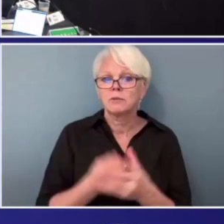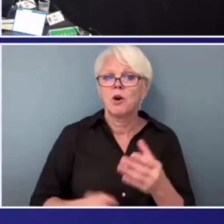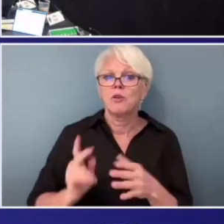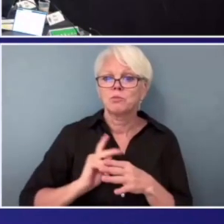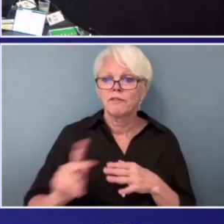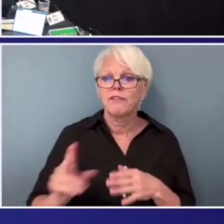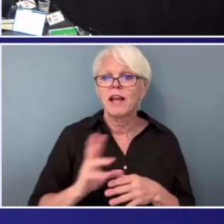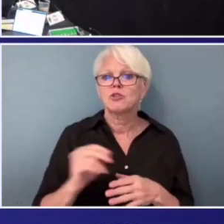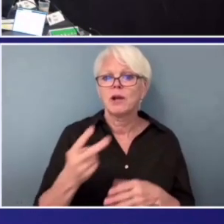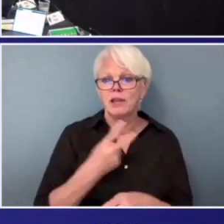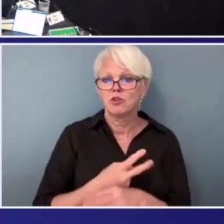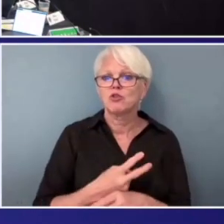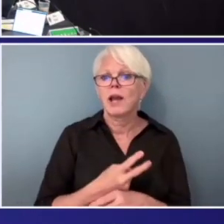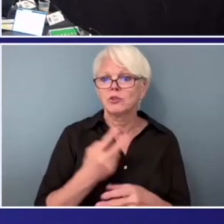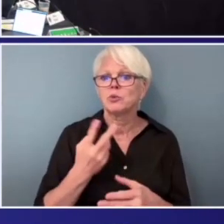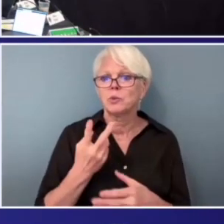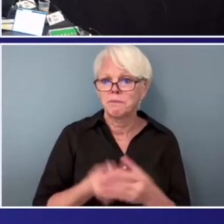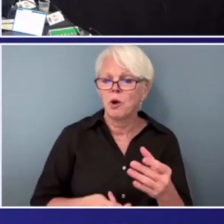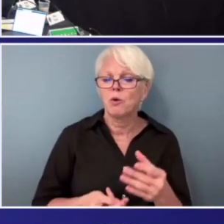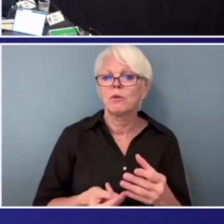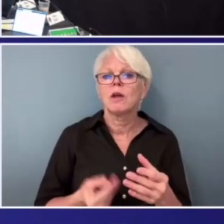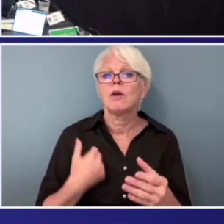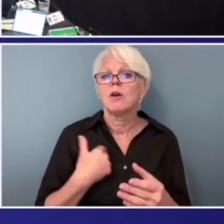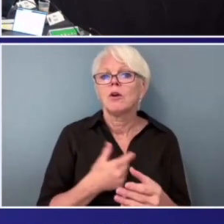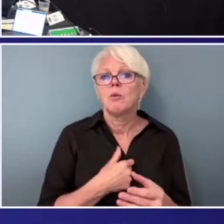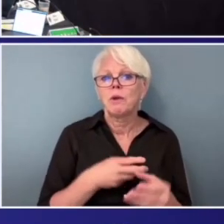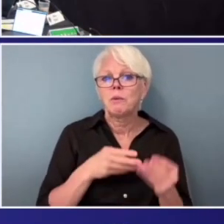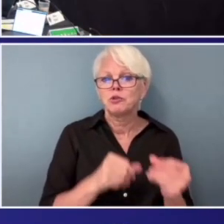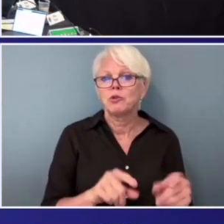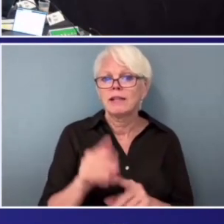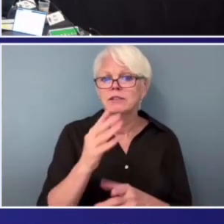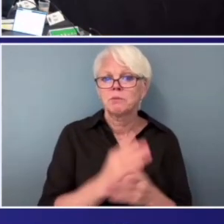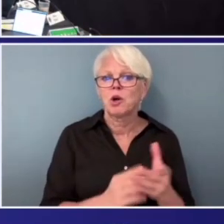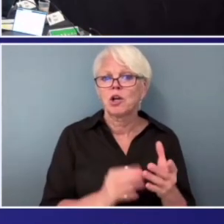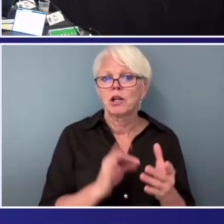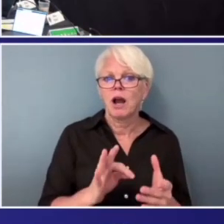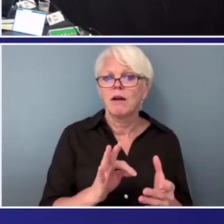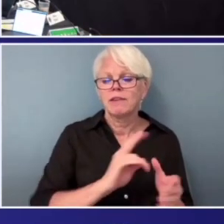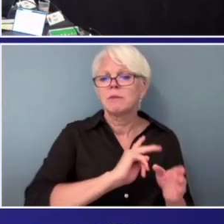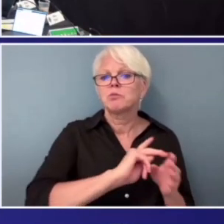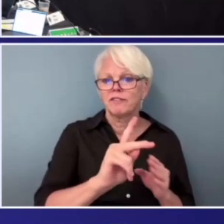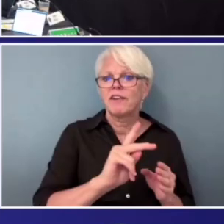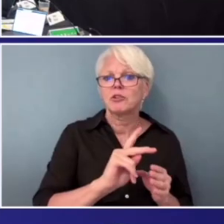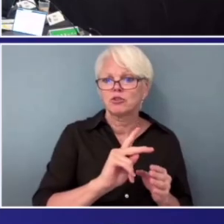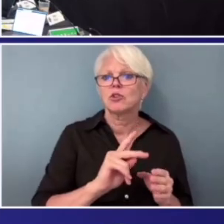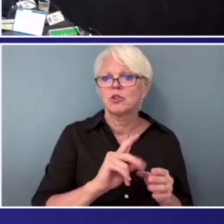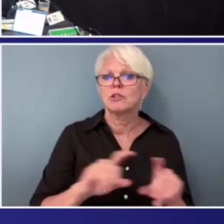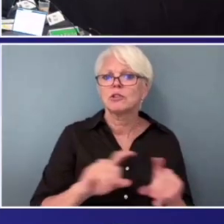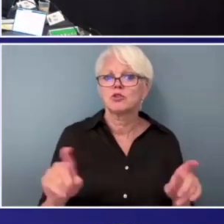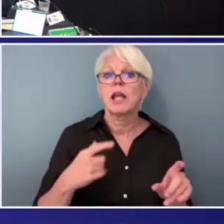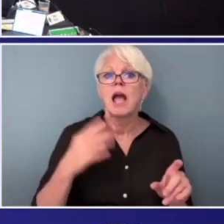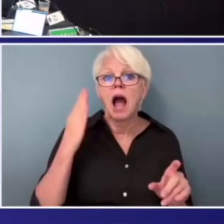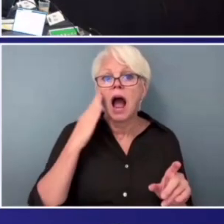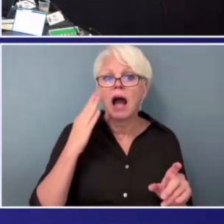graduate degree, we would generally treat that as being part of the professional degree. I know I took -- I don't have a JD, MBA,